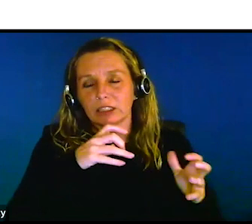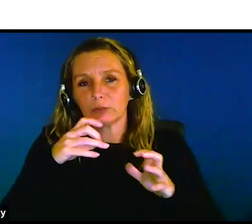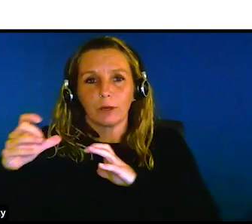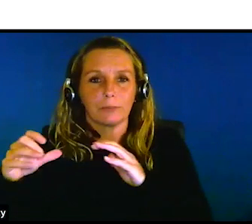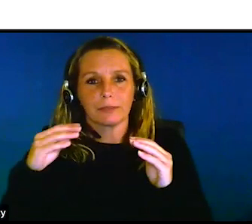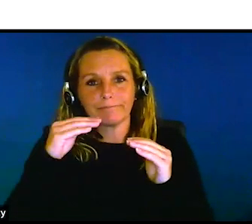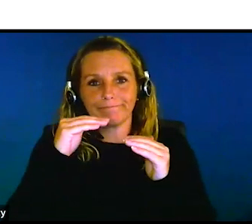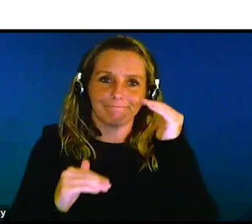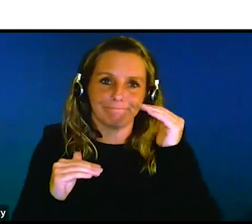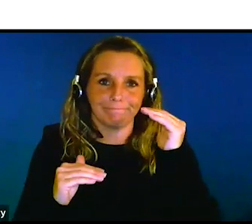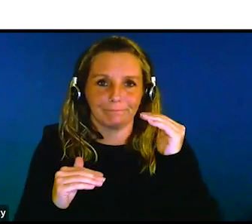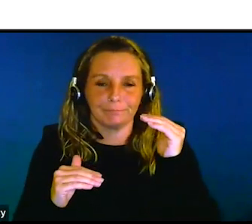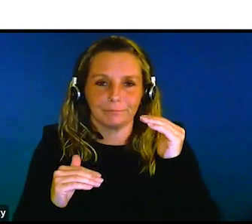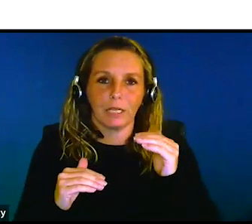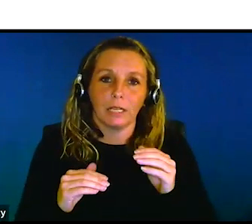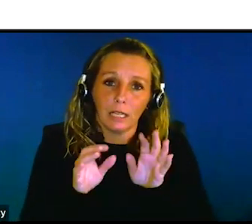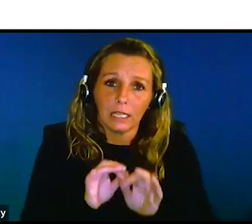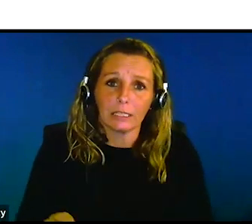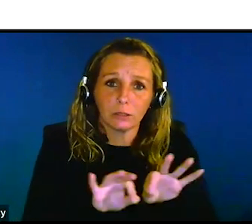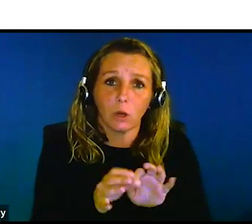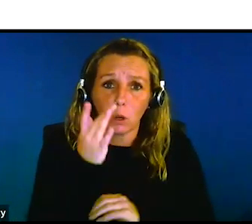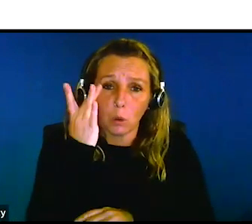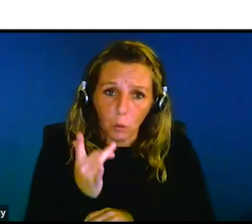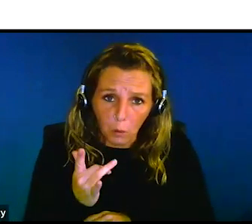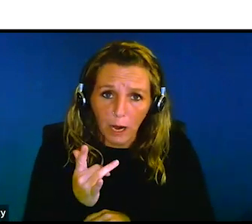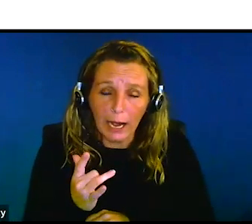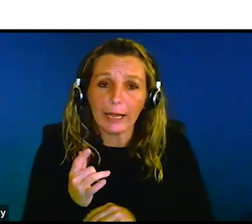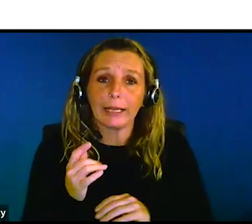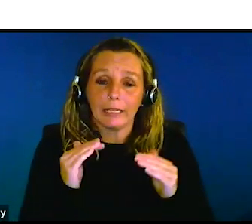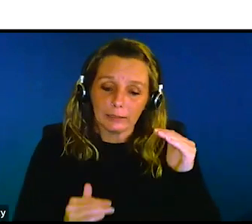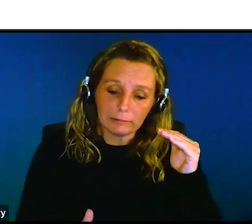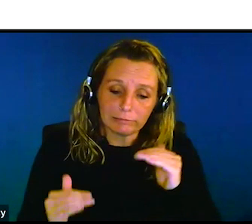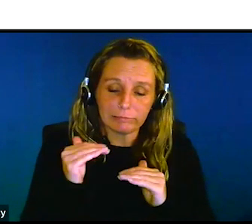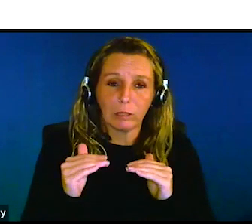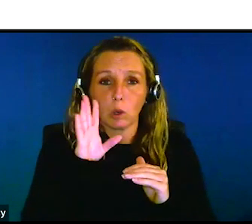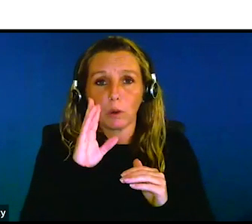It matters because it rebalances and it redirect services and resources.